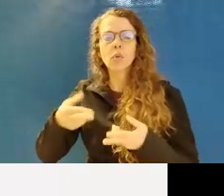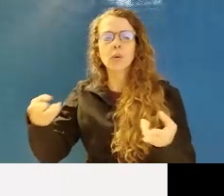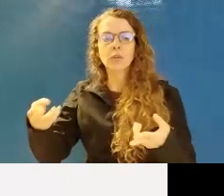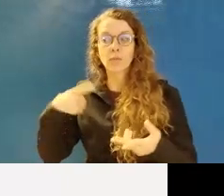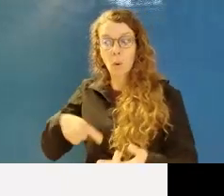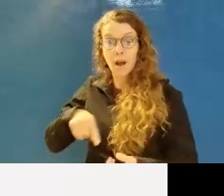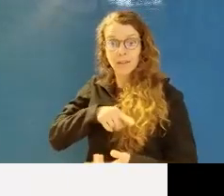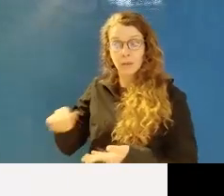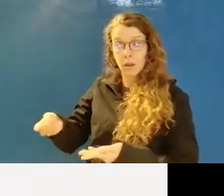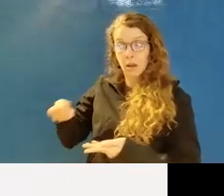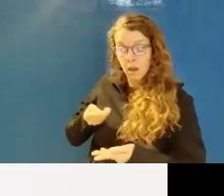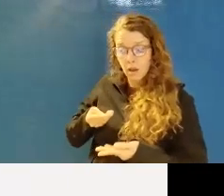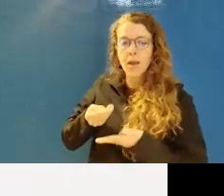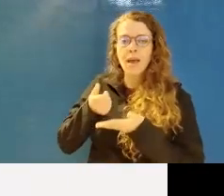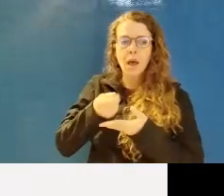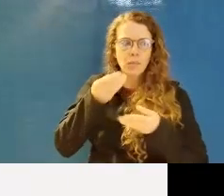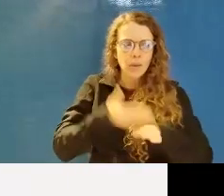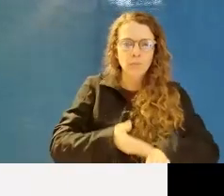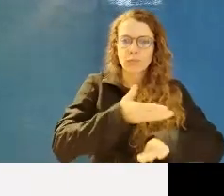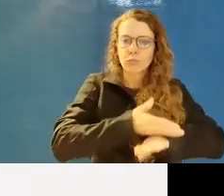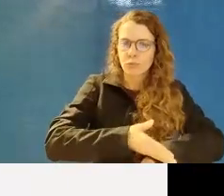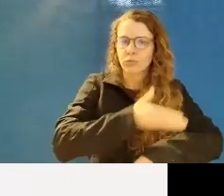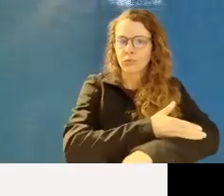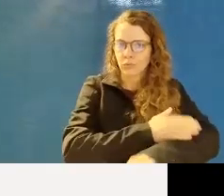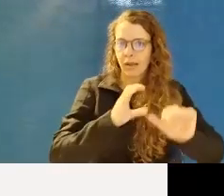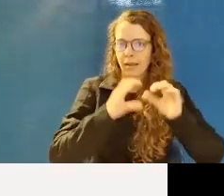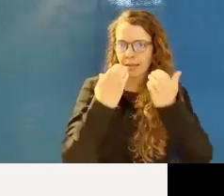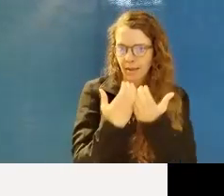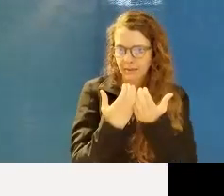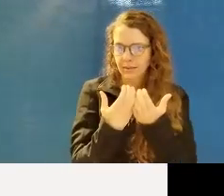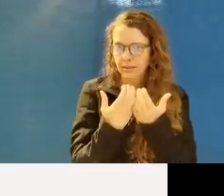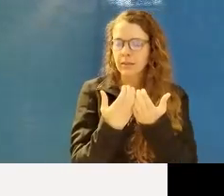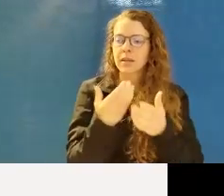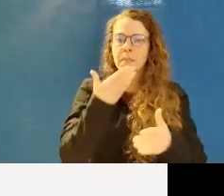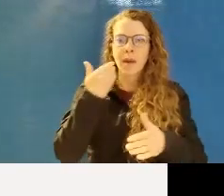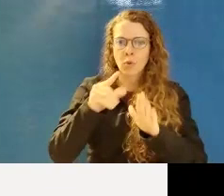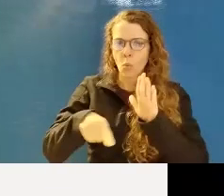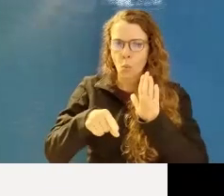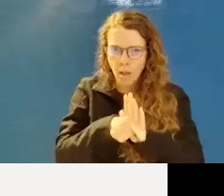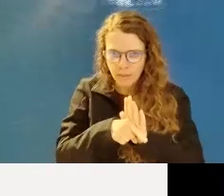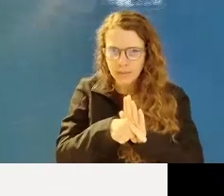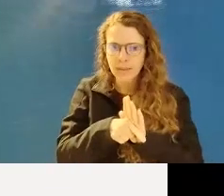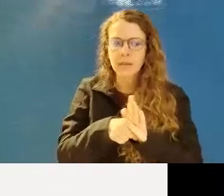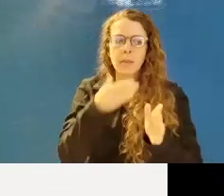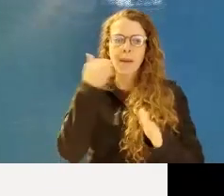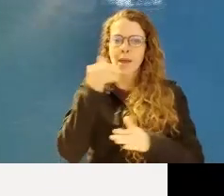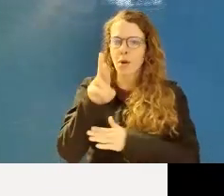to improve their process of and quality of having RSI in their DE courses.